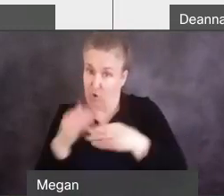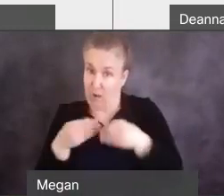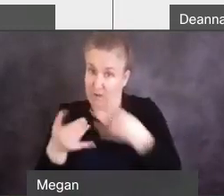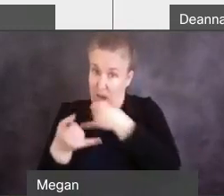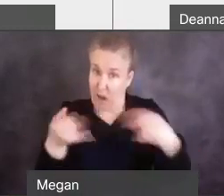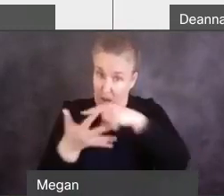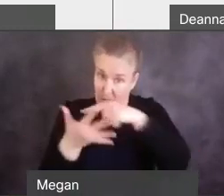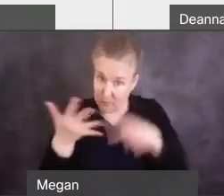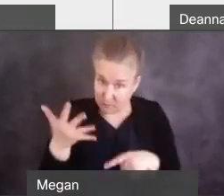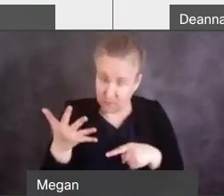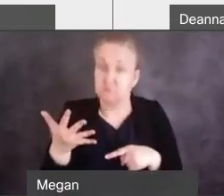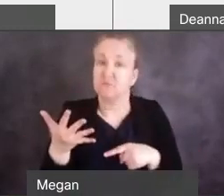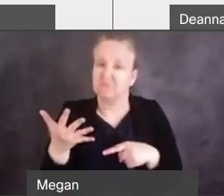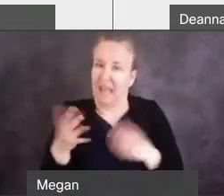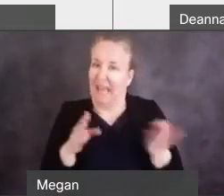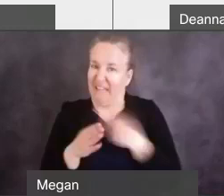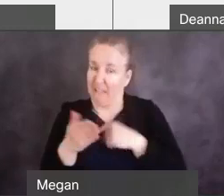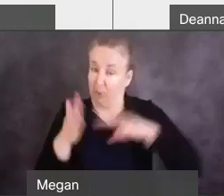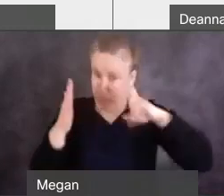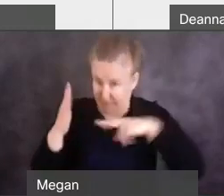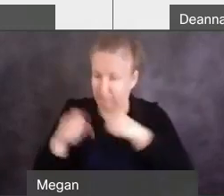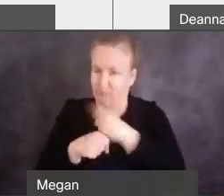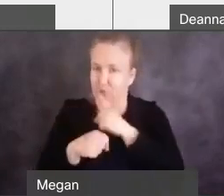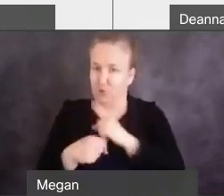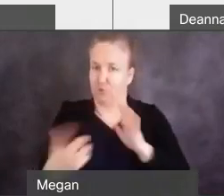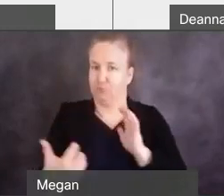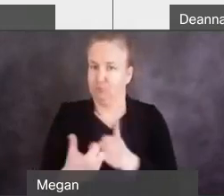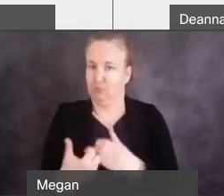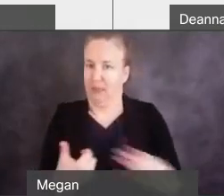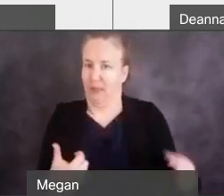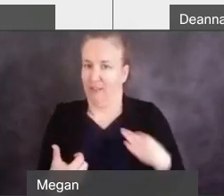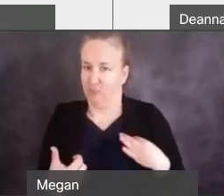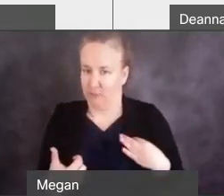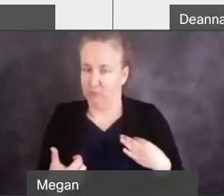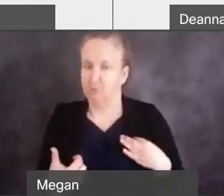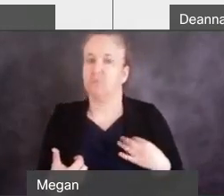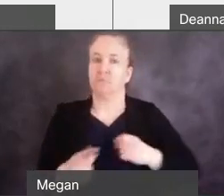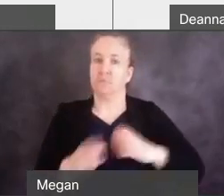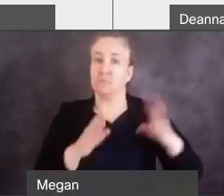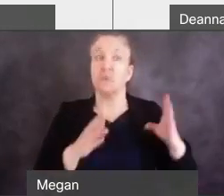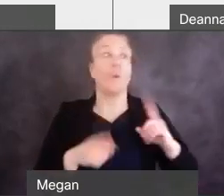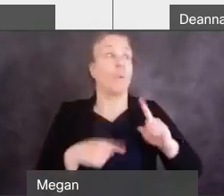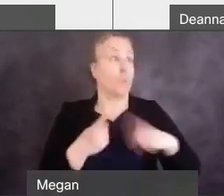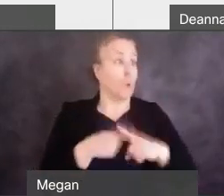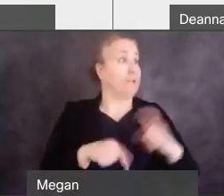facts in advance to ensure eligibility and to prepare to apply when the application window opens.